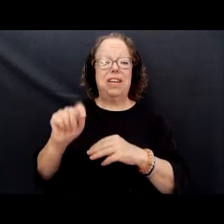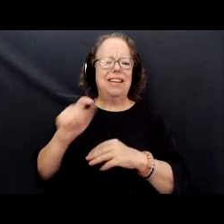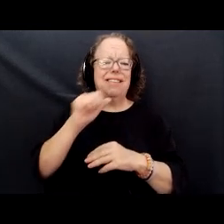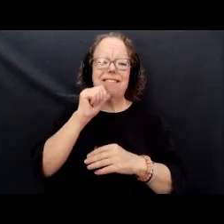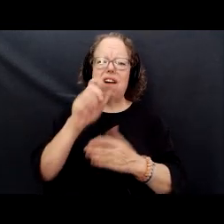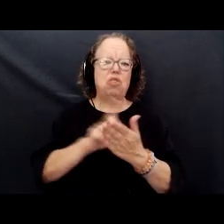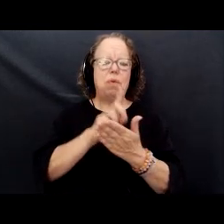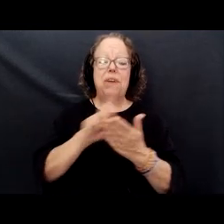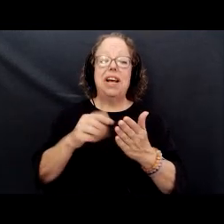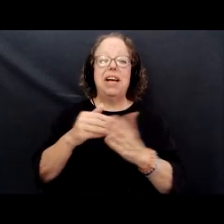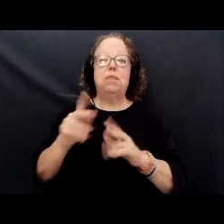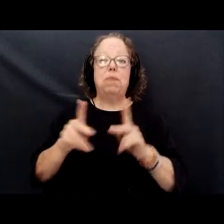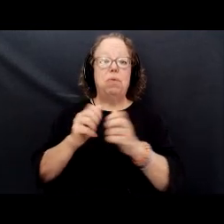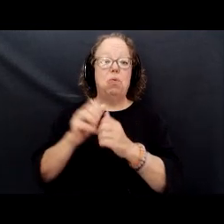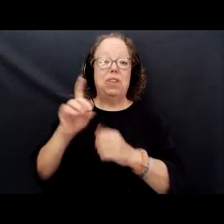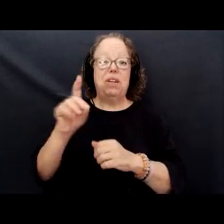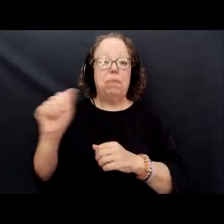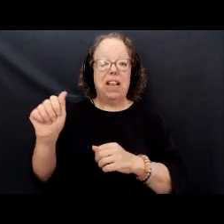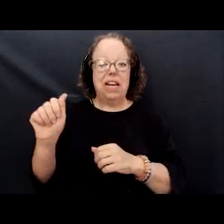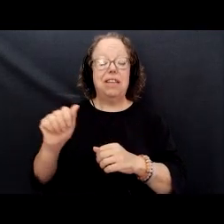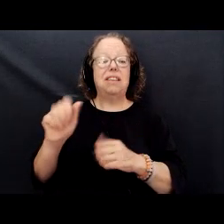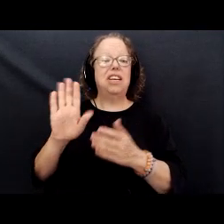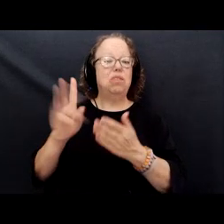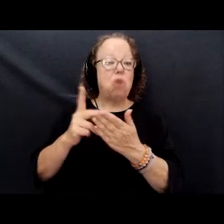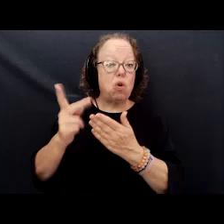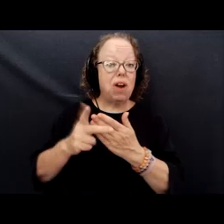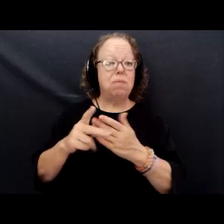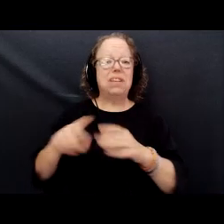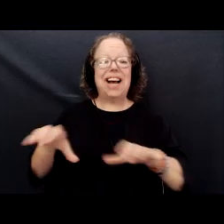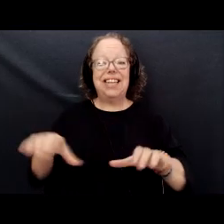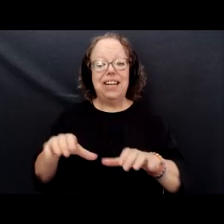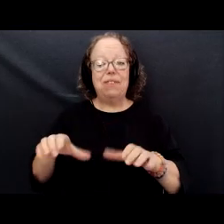against people with disabilities in its programs, activities, services, or hiring practice.